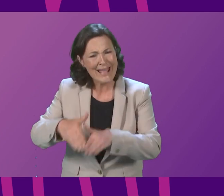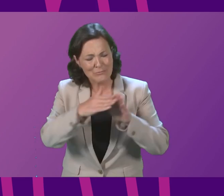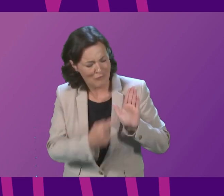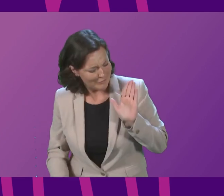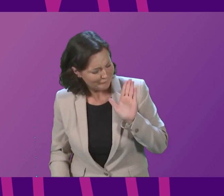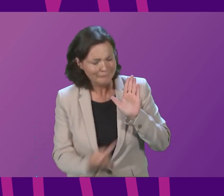has.